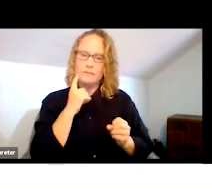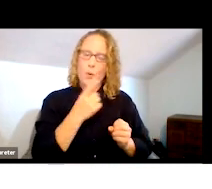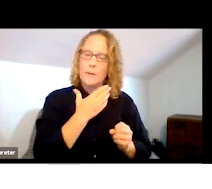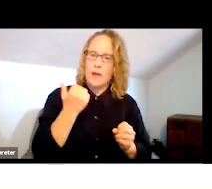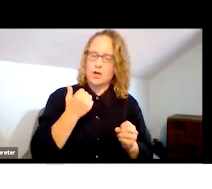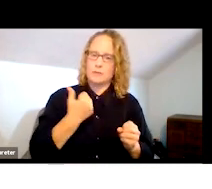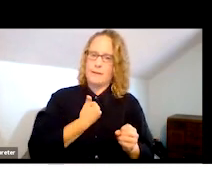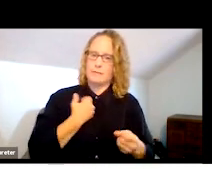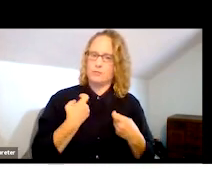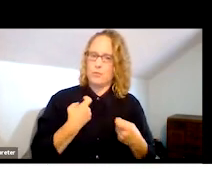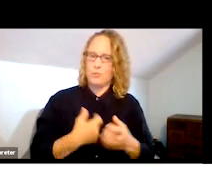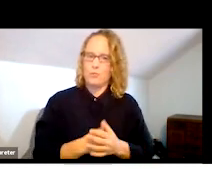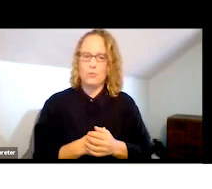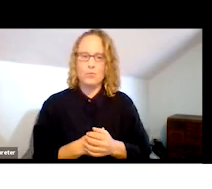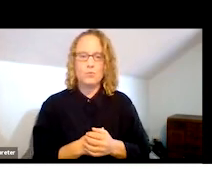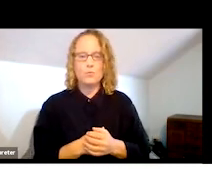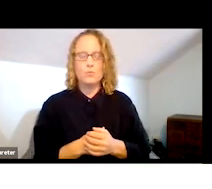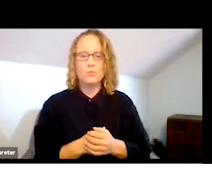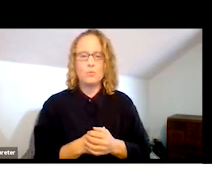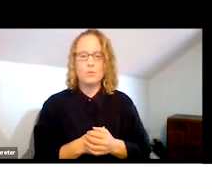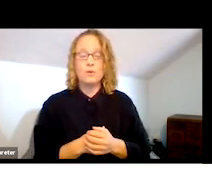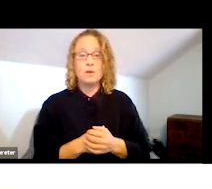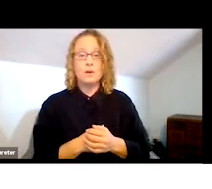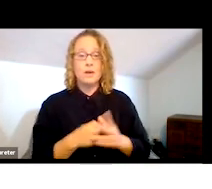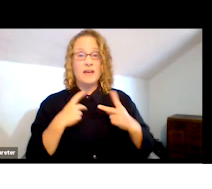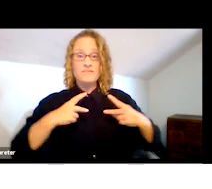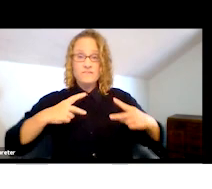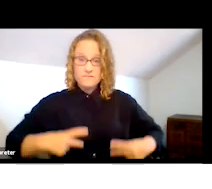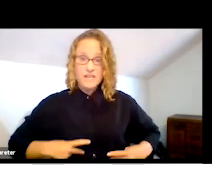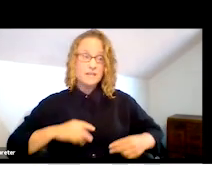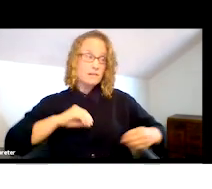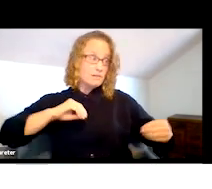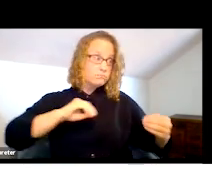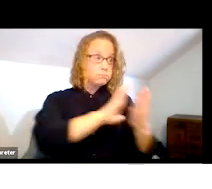We want to help them talk and be able to unpack their emotions